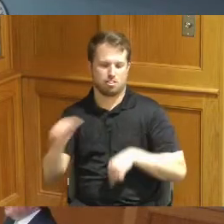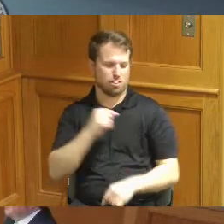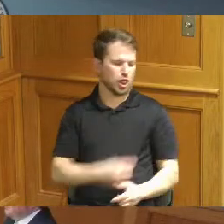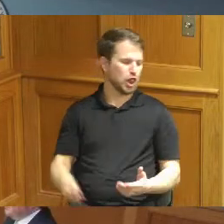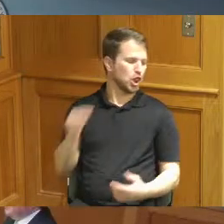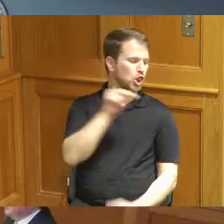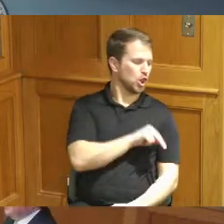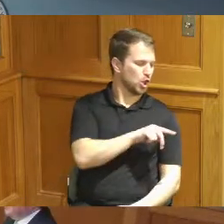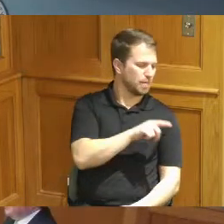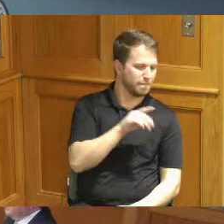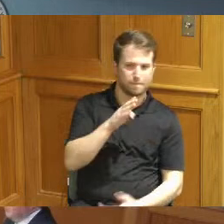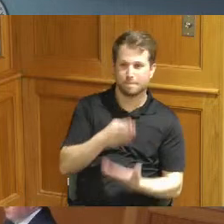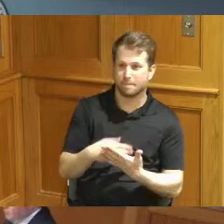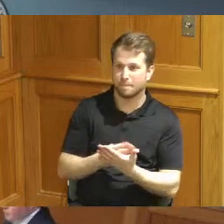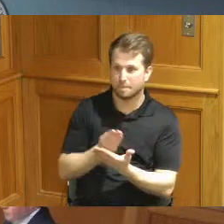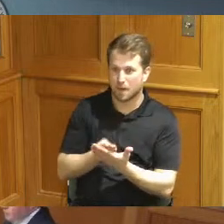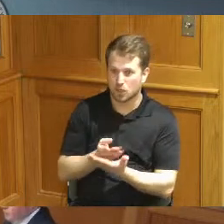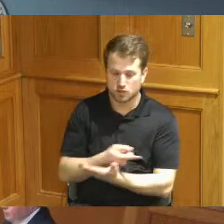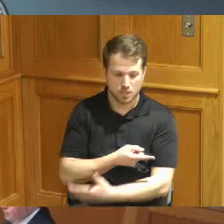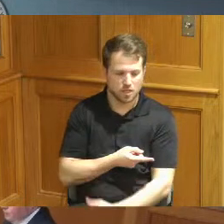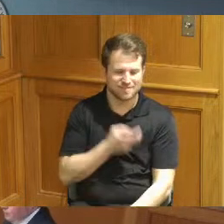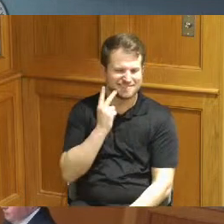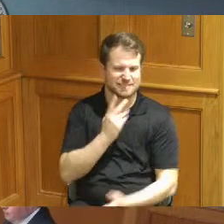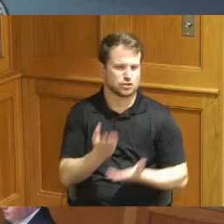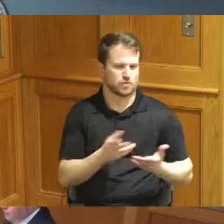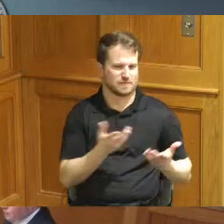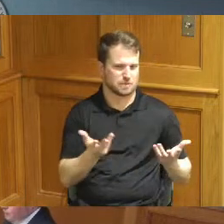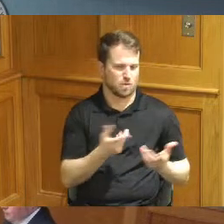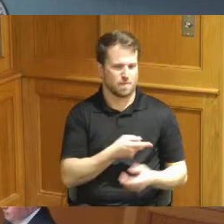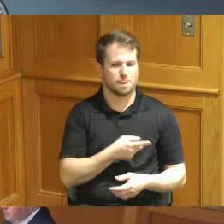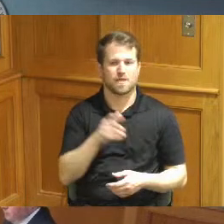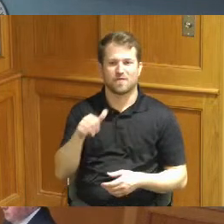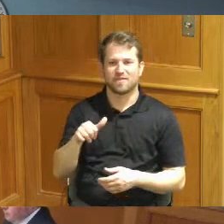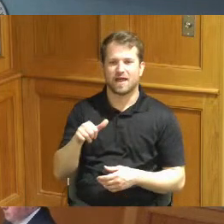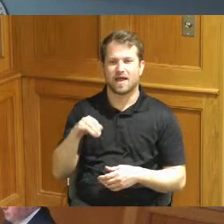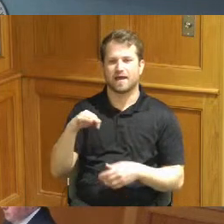what services are where because that comes around for a vote of all the property owners